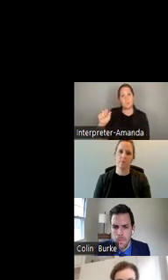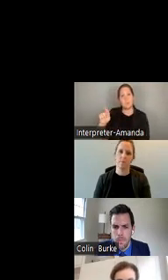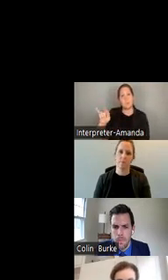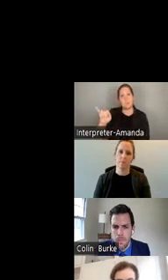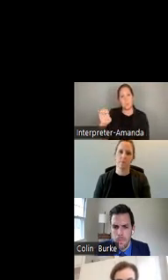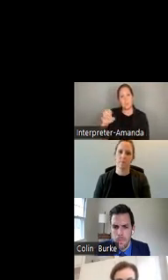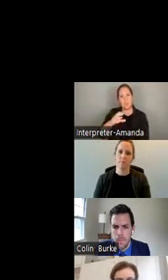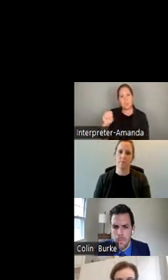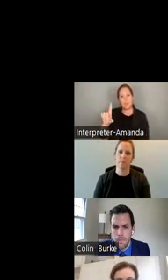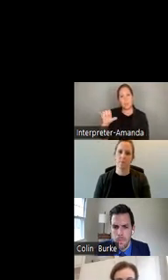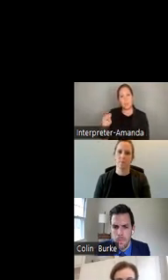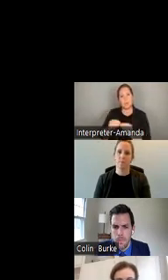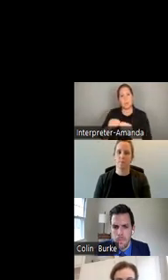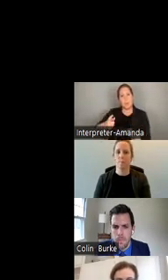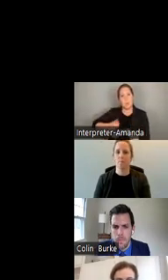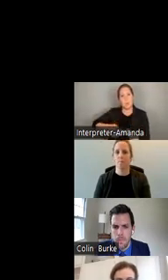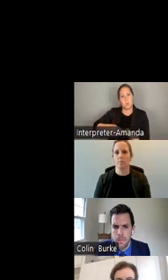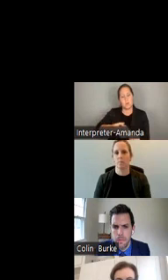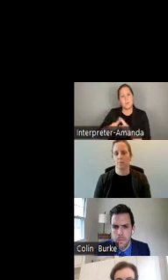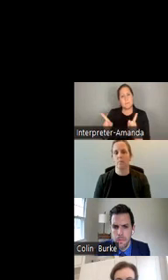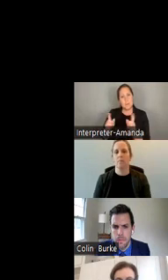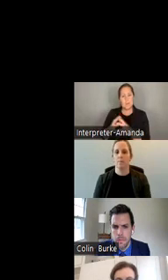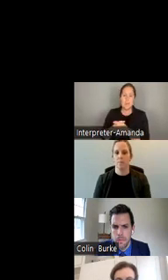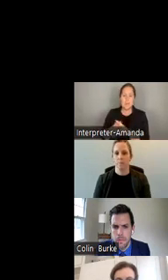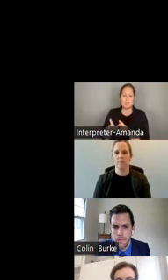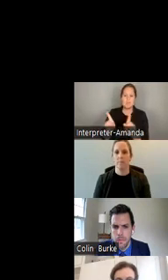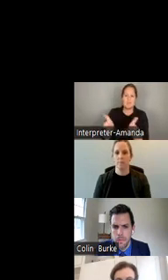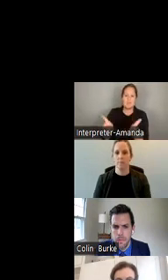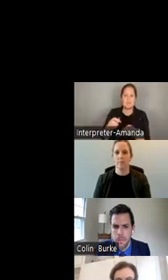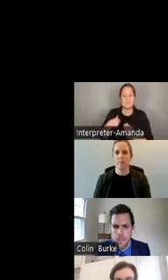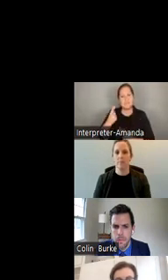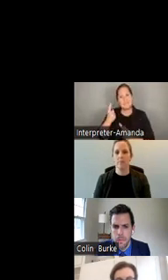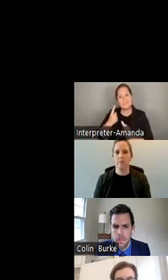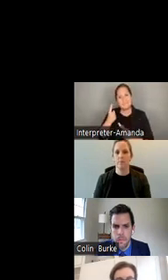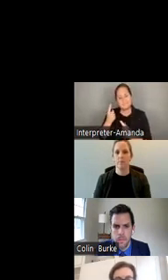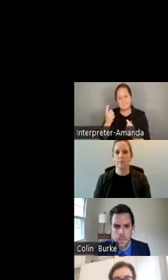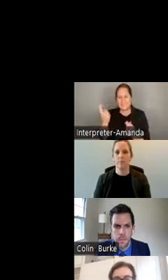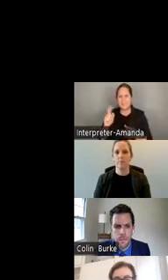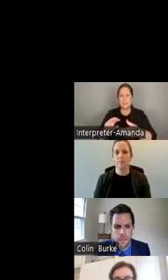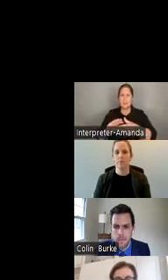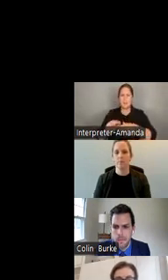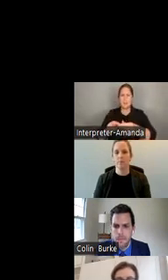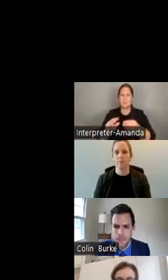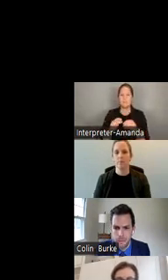about is thinking about you know someone made the comment that the value of internal resilience